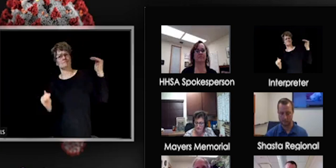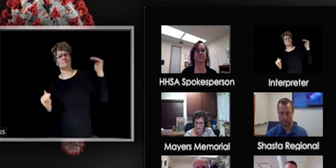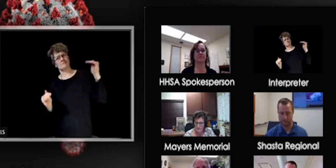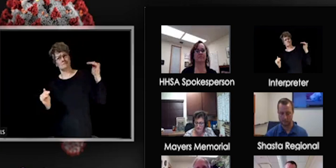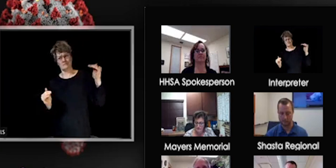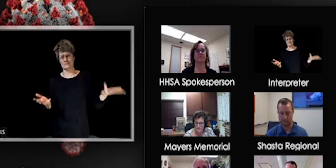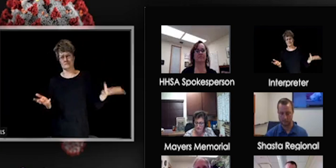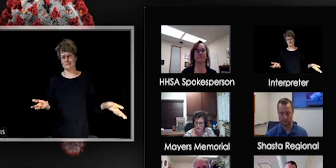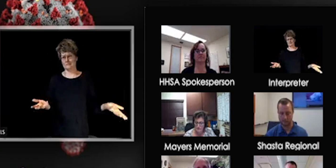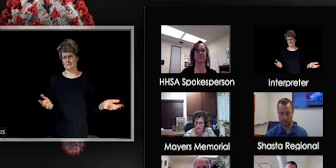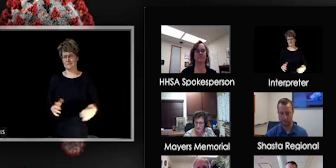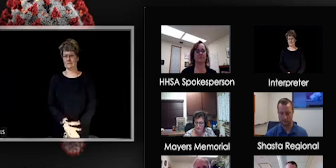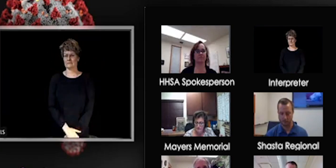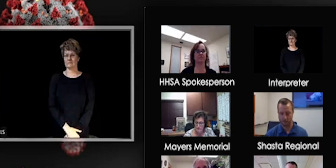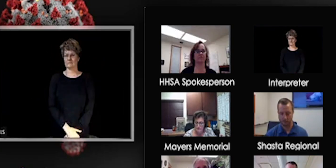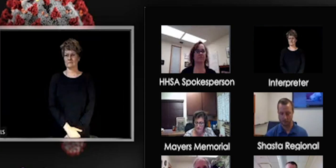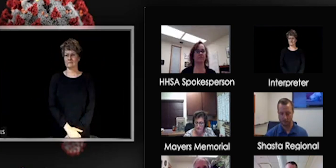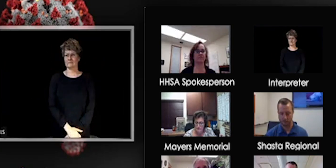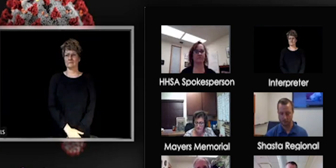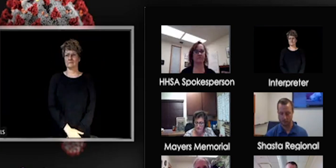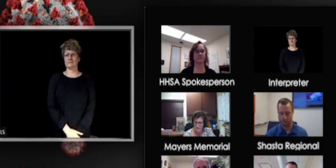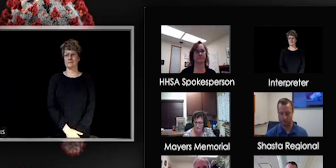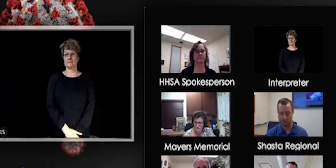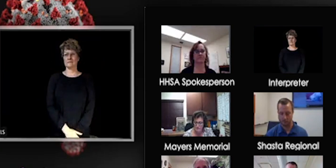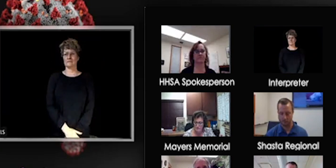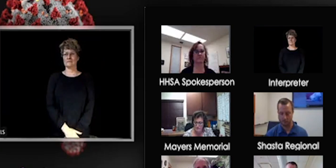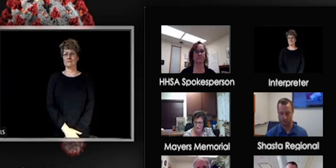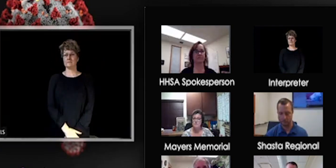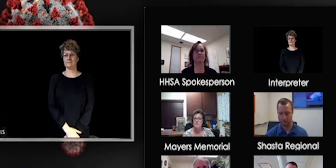in large crowds, so are gyms like a place where they’re really more susceptible, because